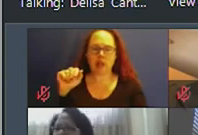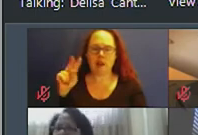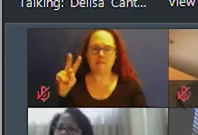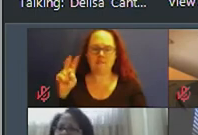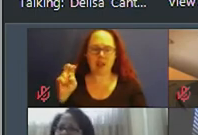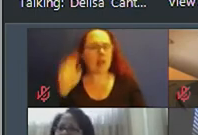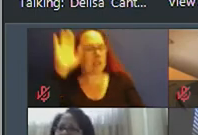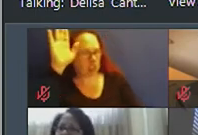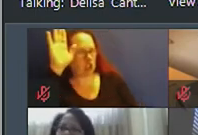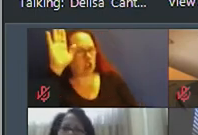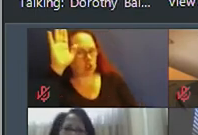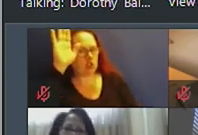I'm here. Thank you.